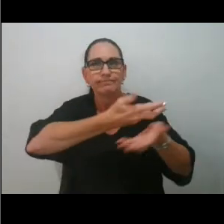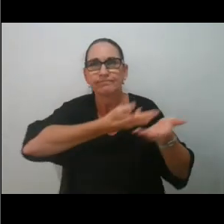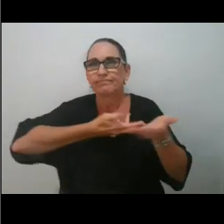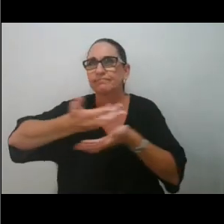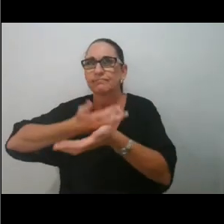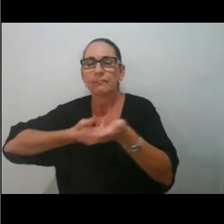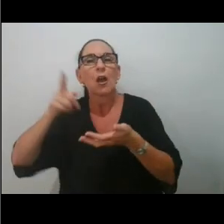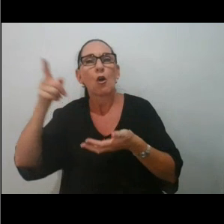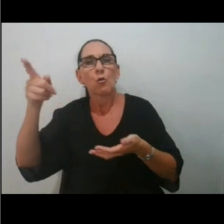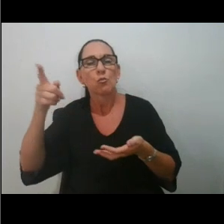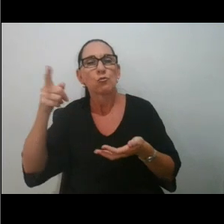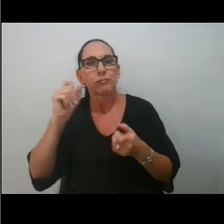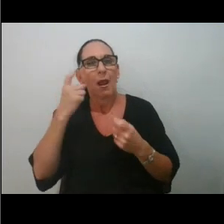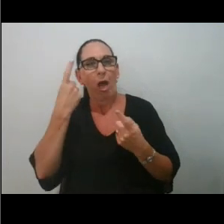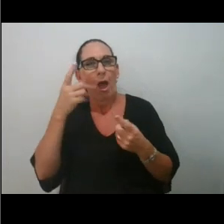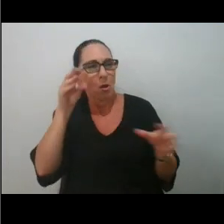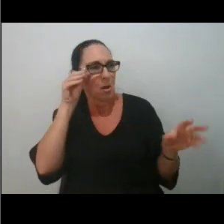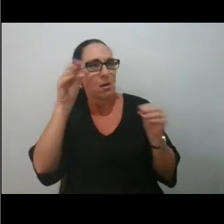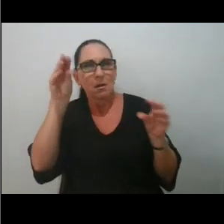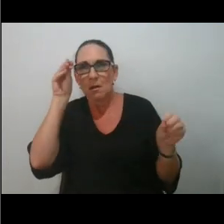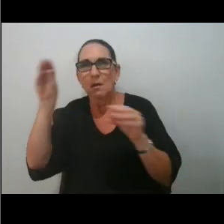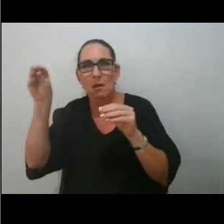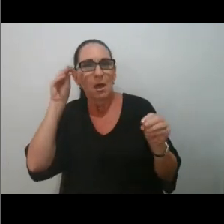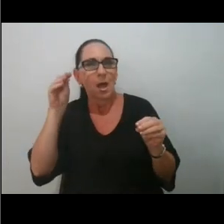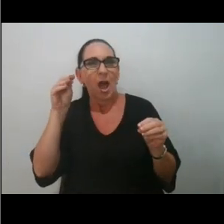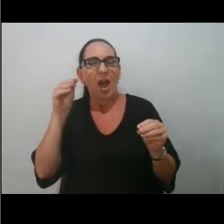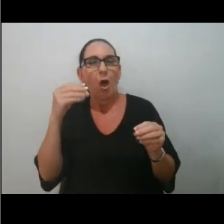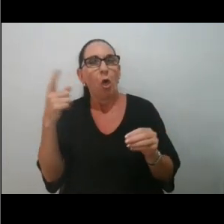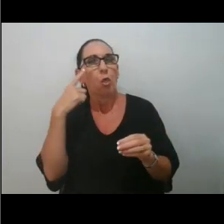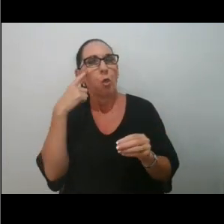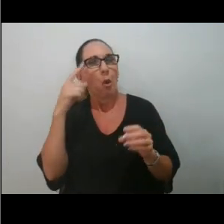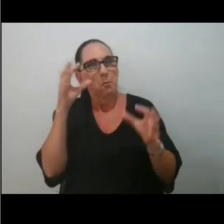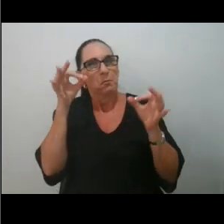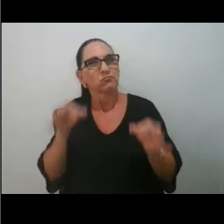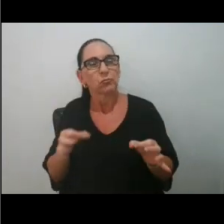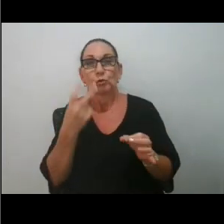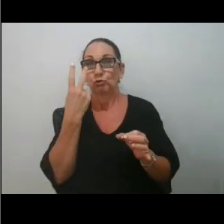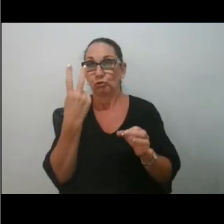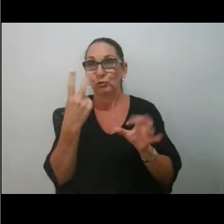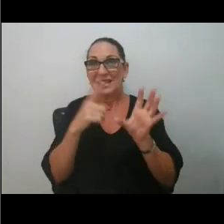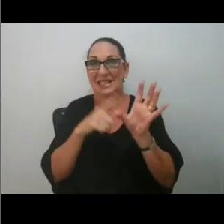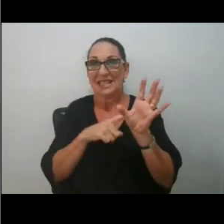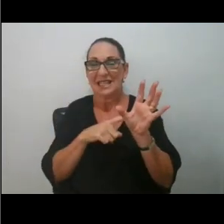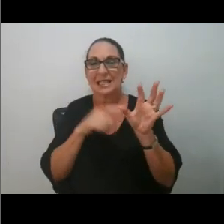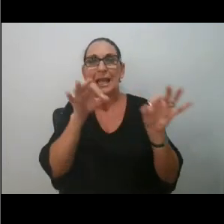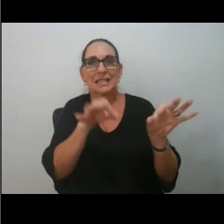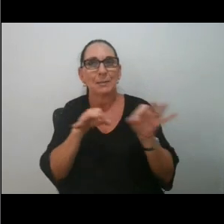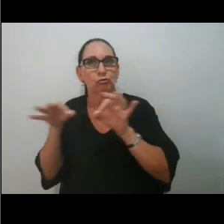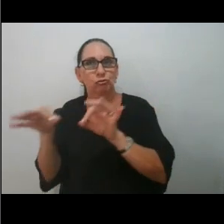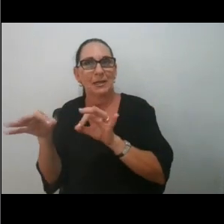a lot of factors and that two years was settled as being um a good amount of time to enable people to